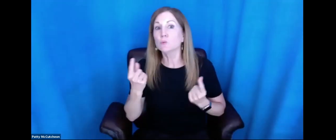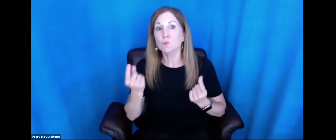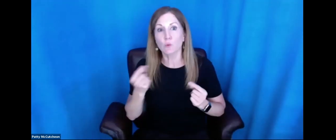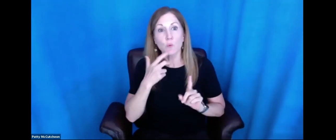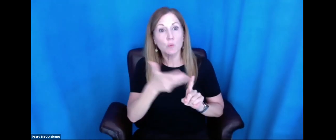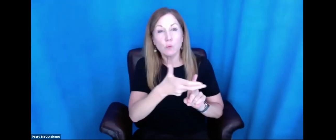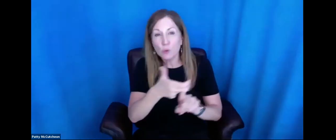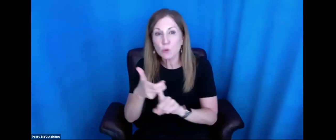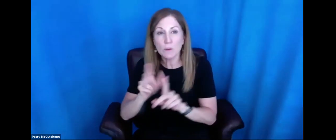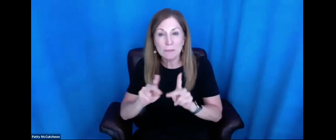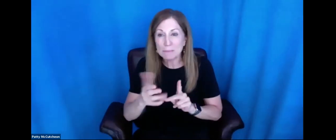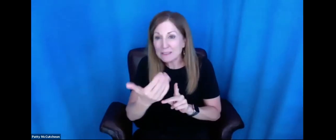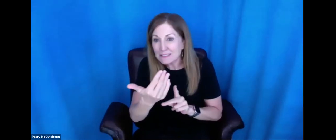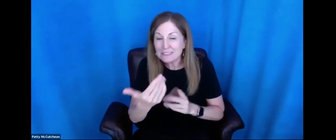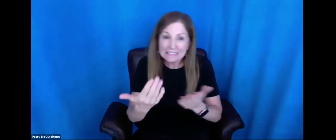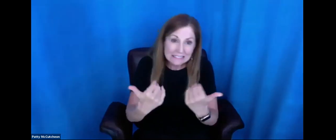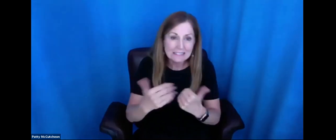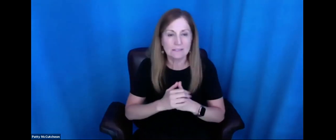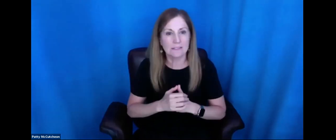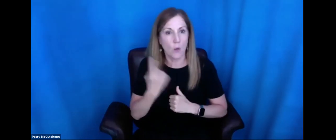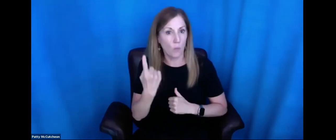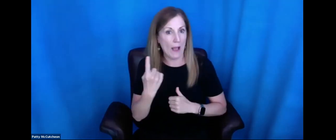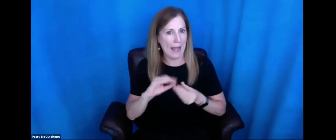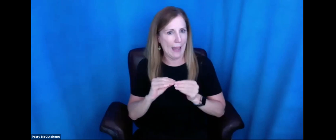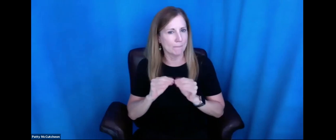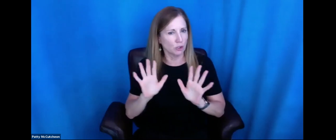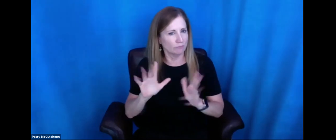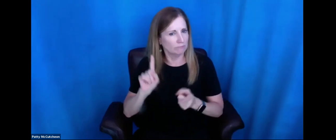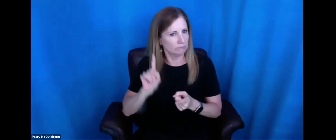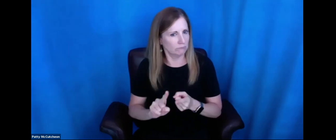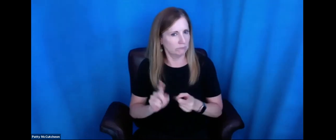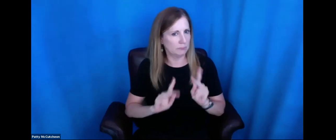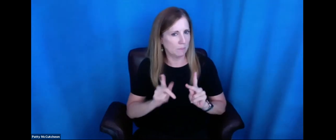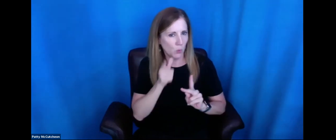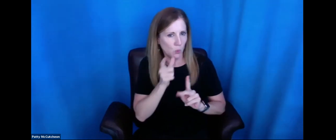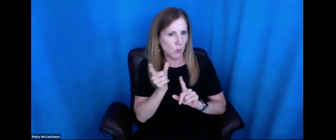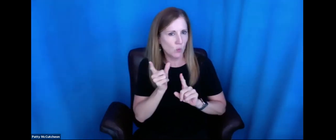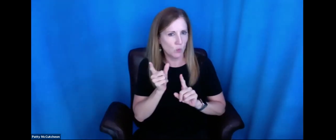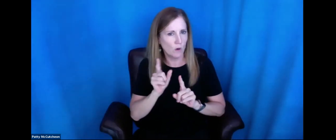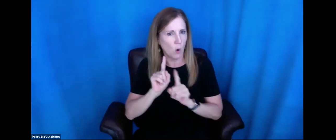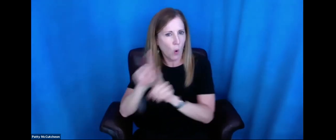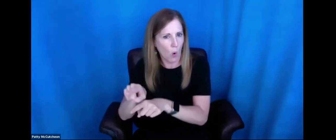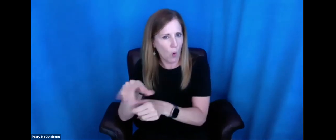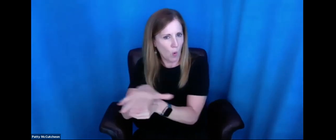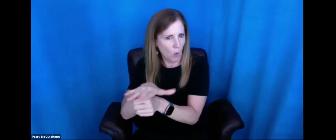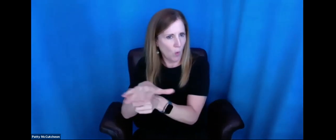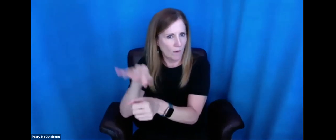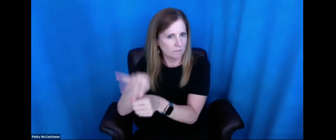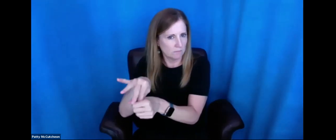convince them of two things. One, we're getting the numbers down of voters who will be circulating in that space, which is why voting from home is so important.